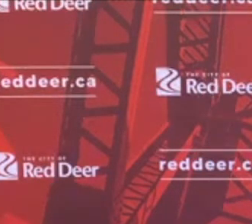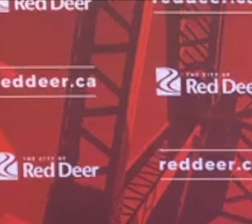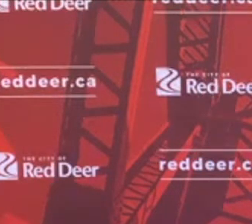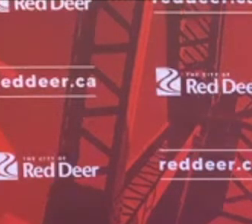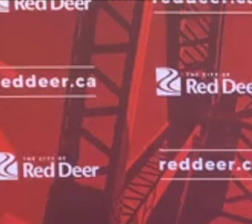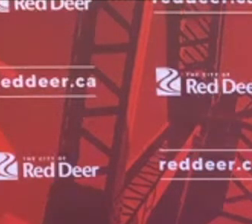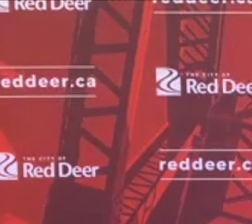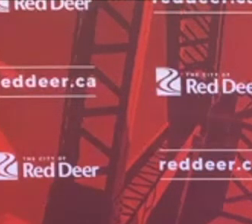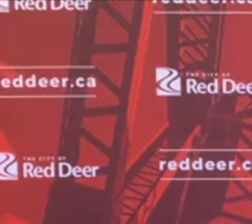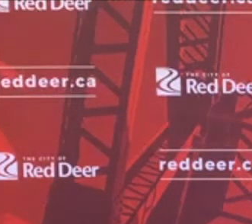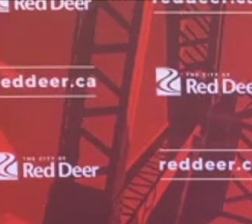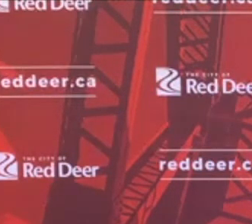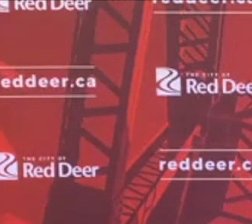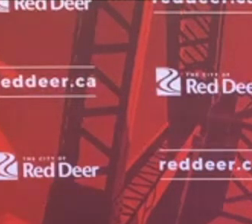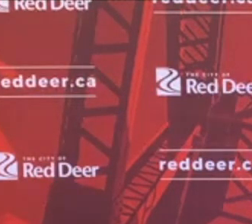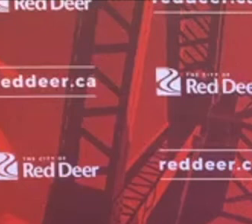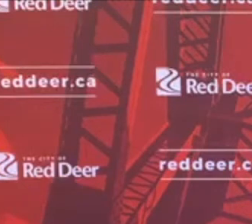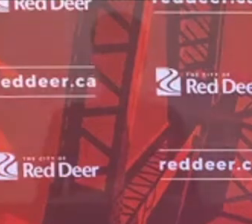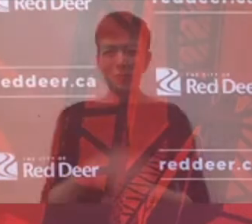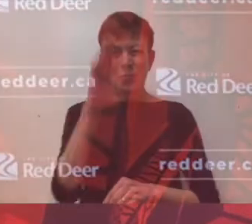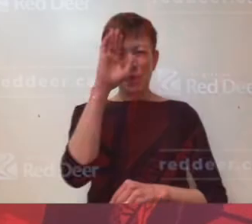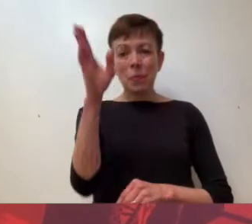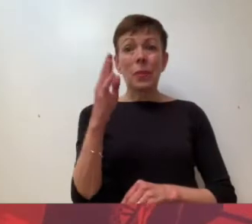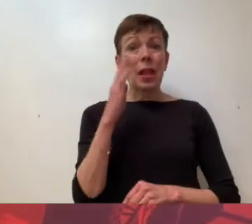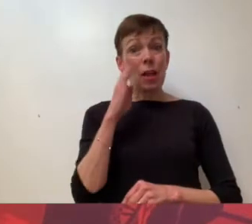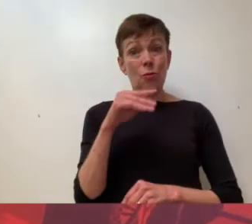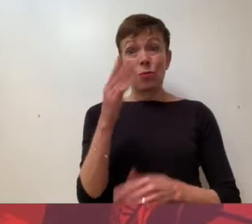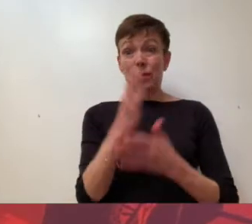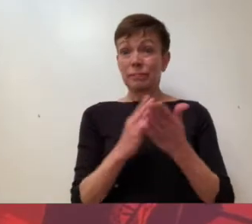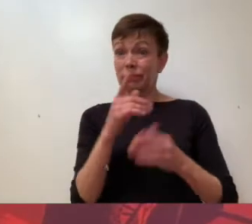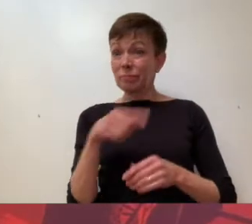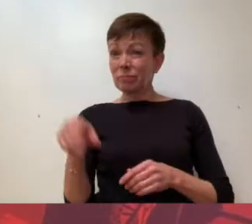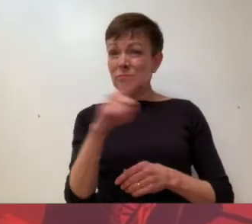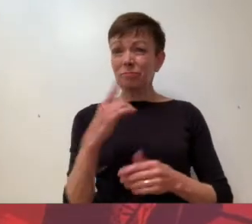in our community. We also know that there are those among you